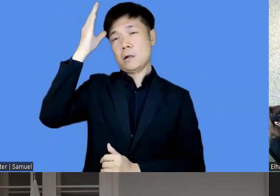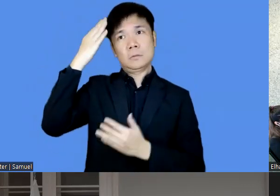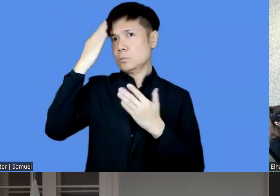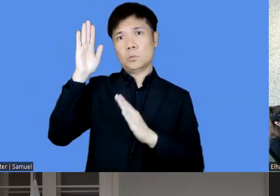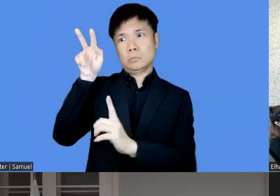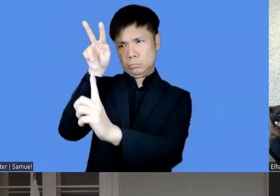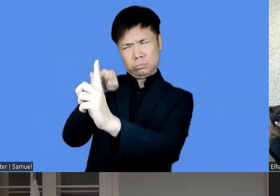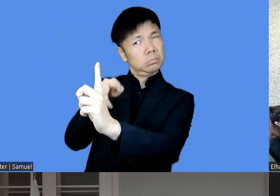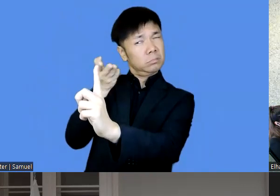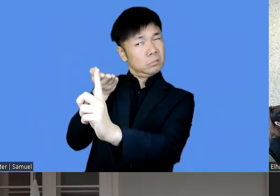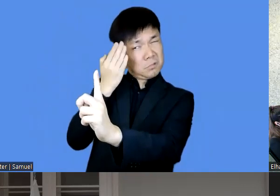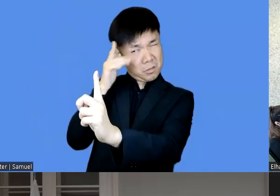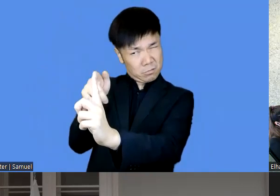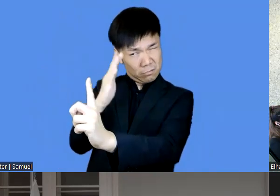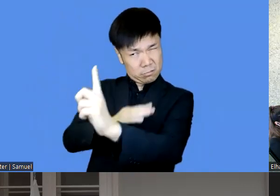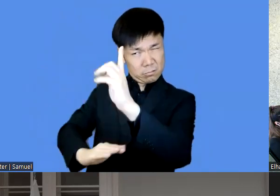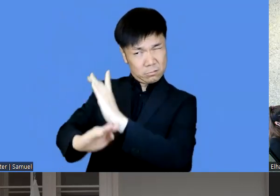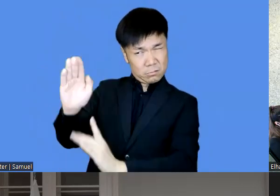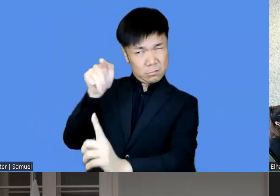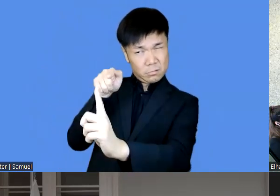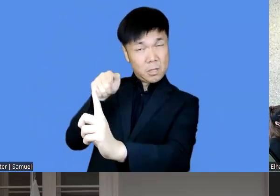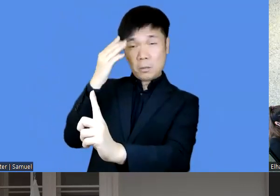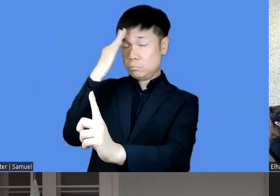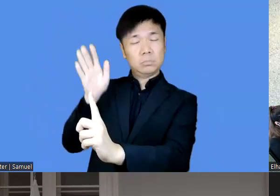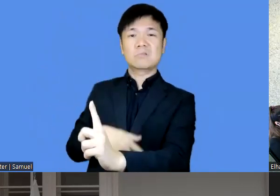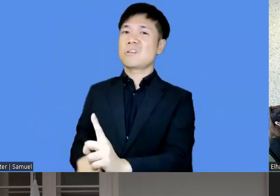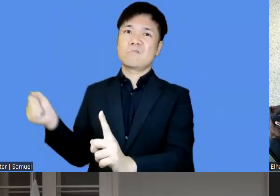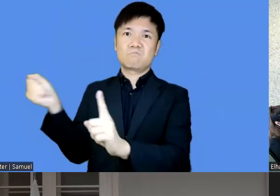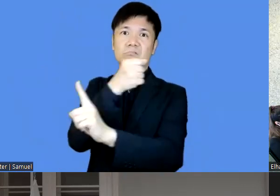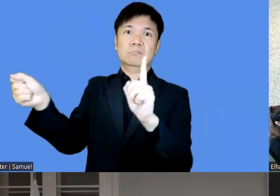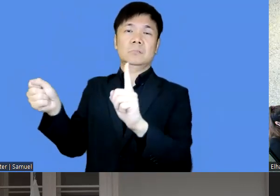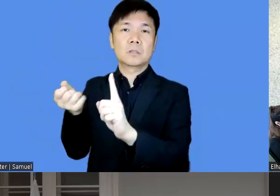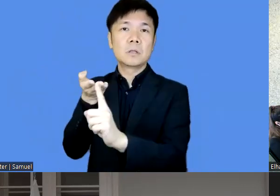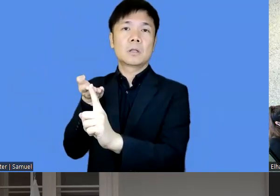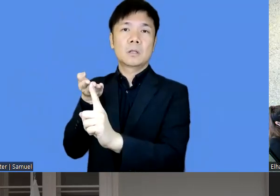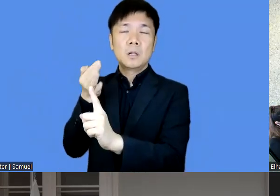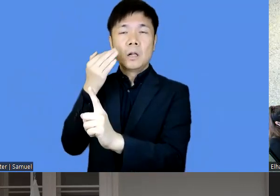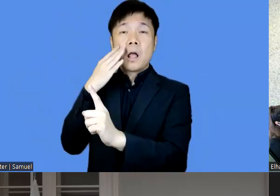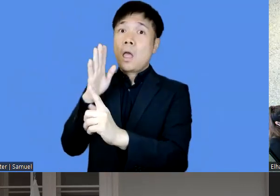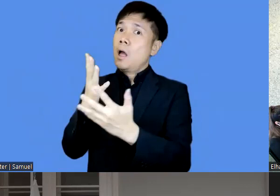out ill treatment to persons with disabilities, but have also inappropriately handled, for